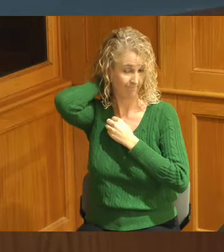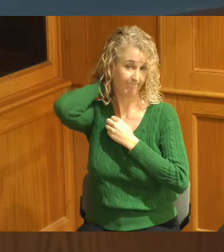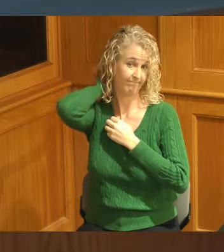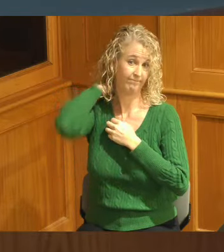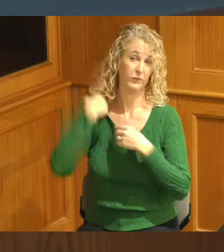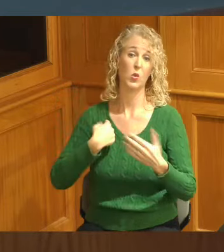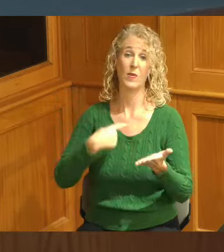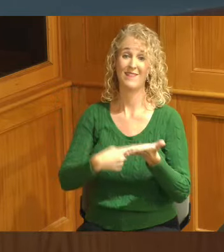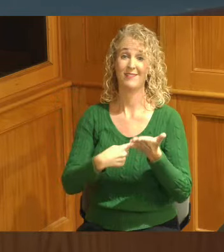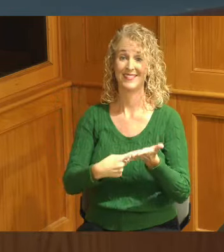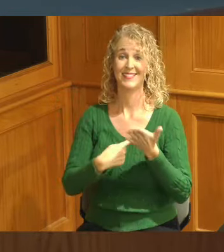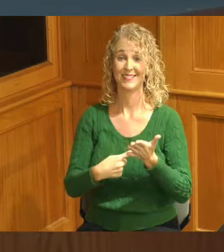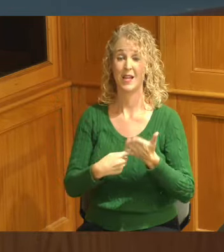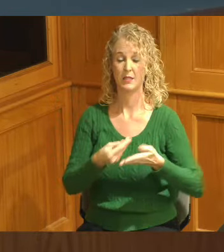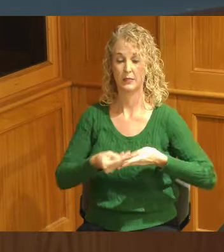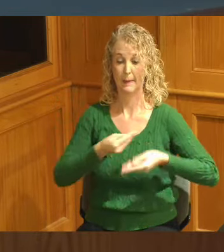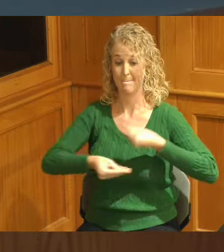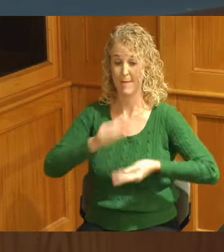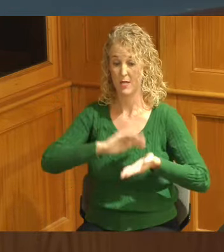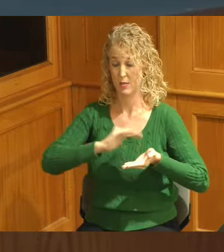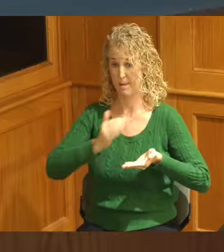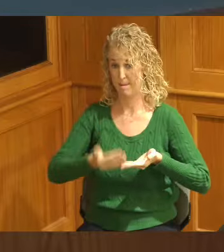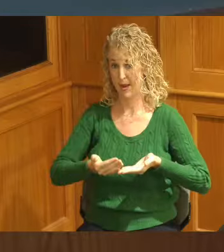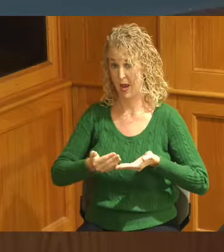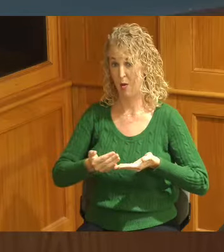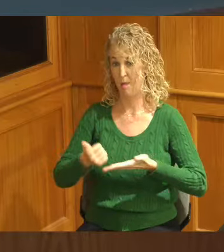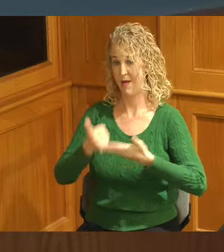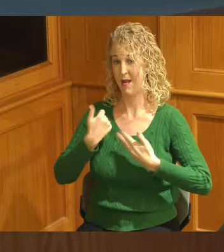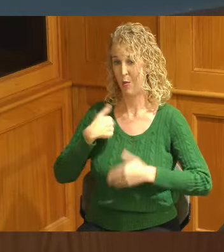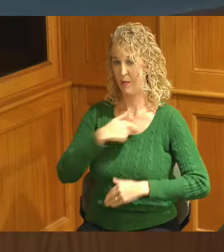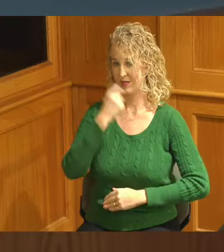talked about this in terms of the budget a little bit, but help us better understand the importance